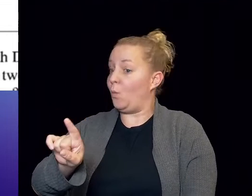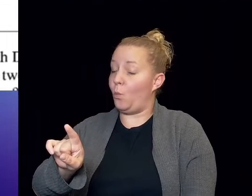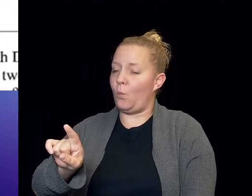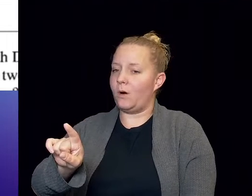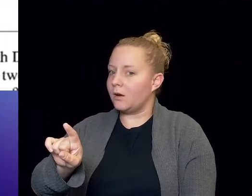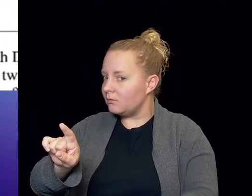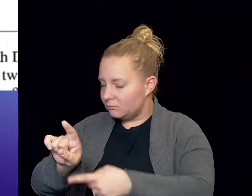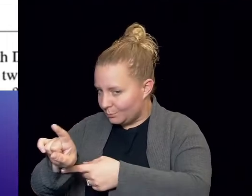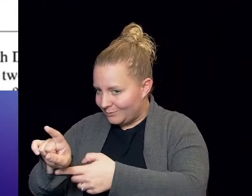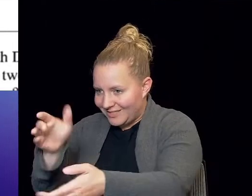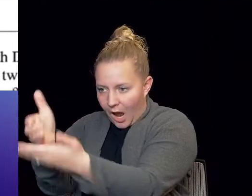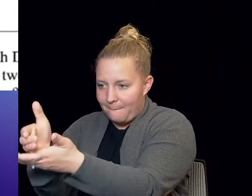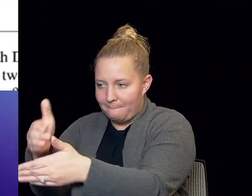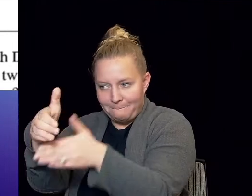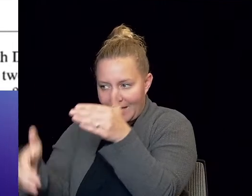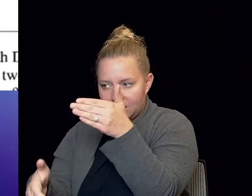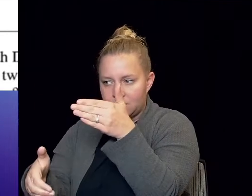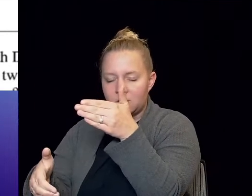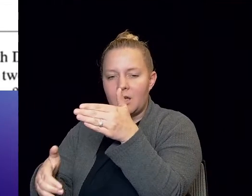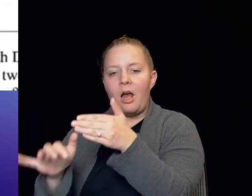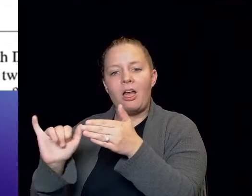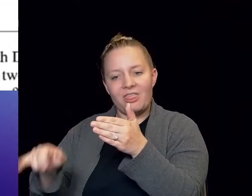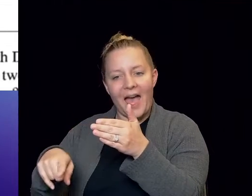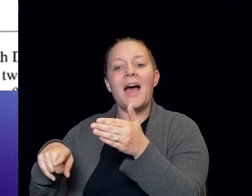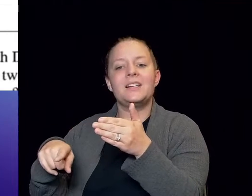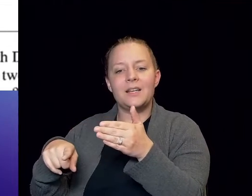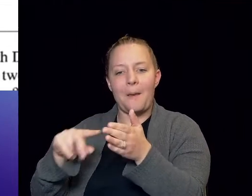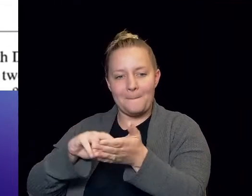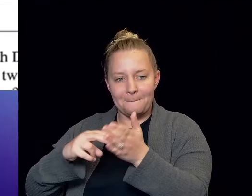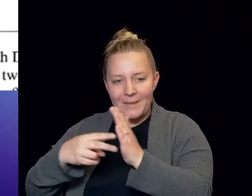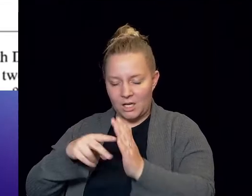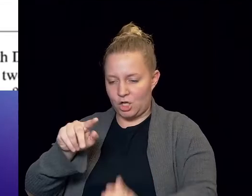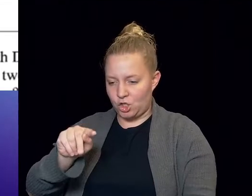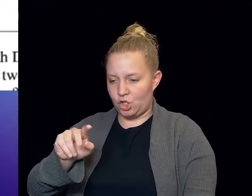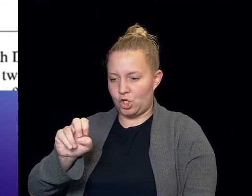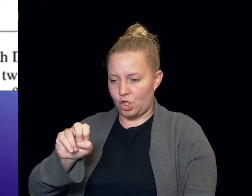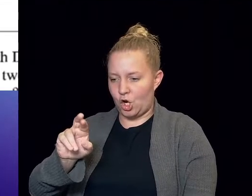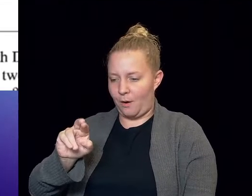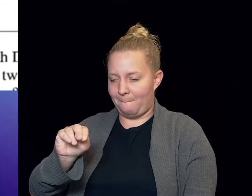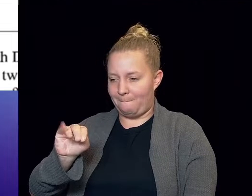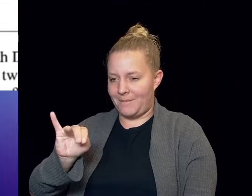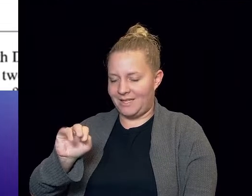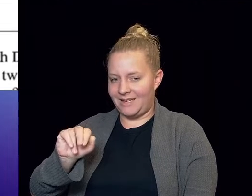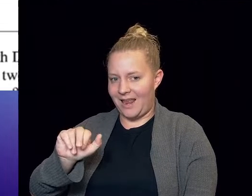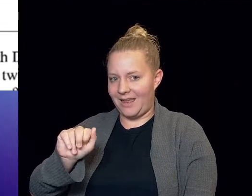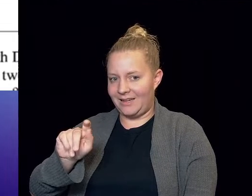It stops. It ends. So, that is a terminating decimal. It stops. The next one is a repeating decimal,